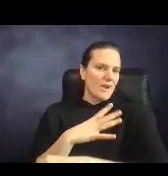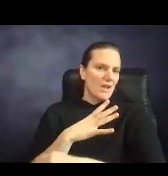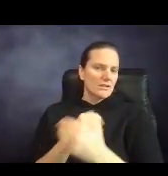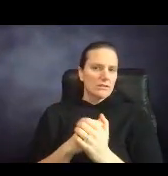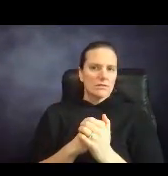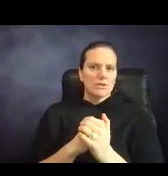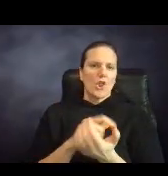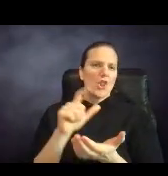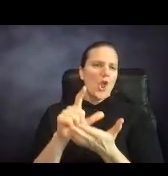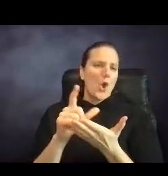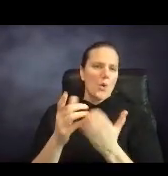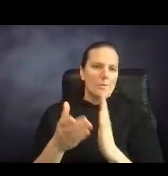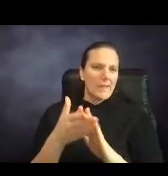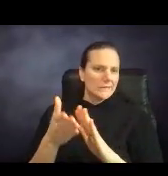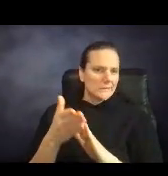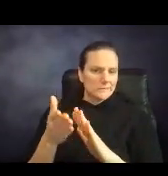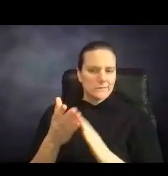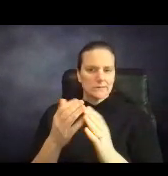unless you're don't like giving yourself injections,